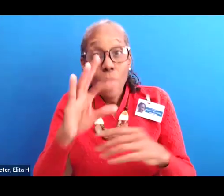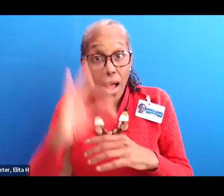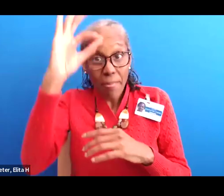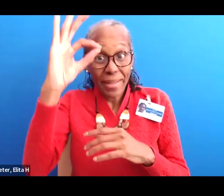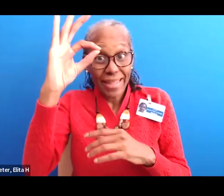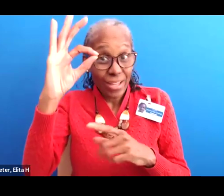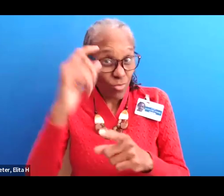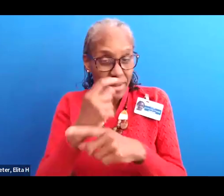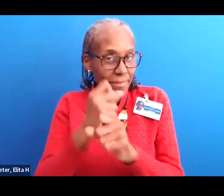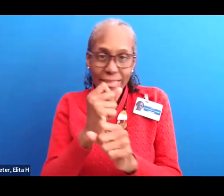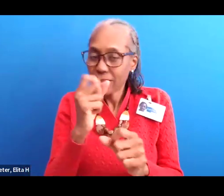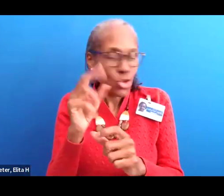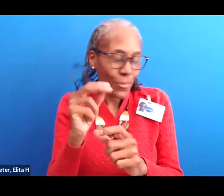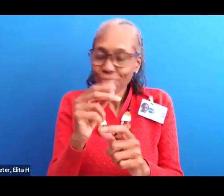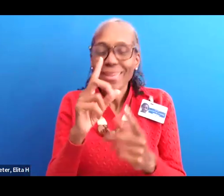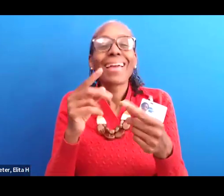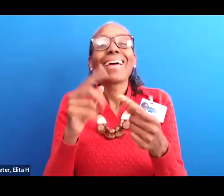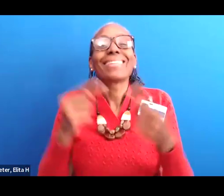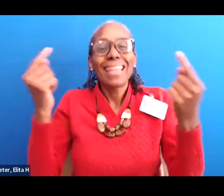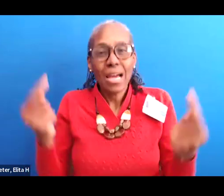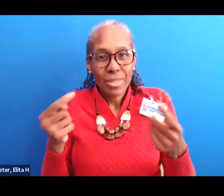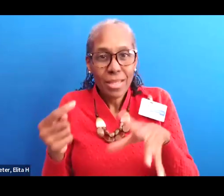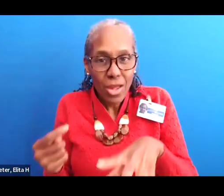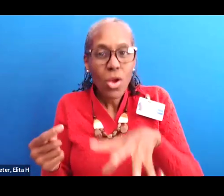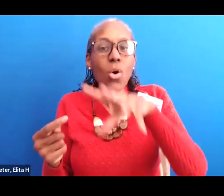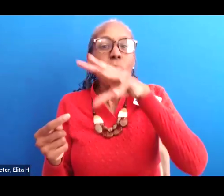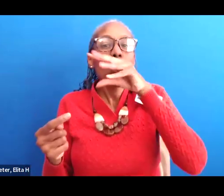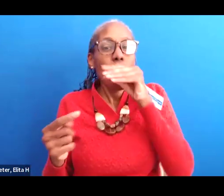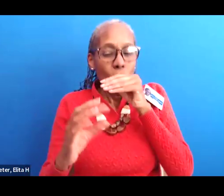because that makes sense, right? But you actually breathe in and the suction makes the